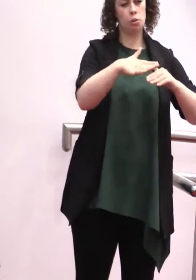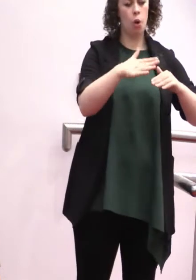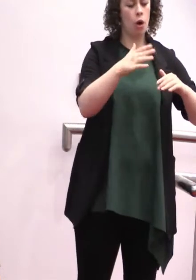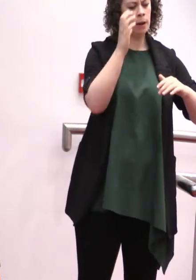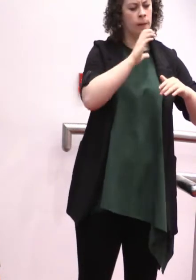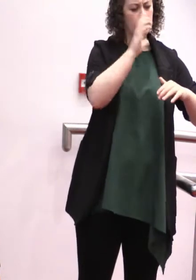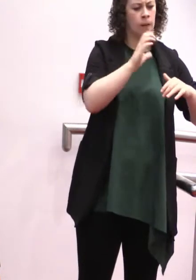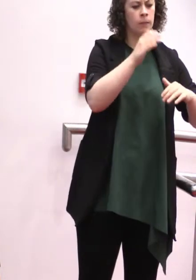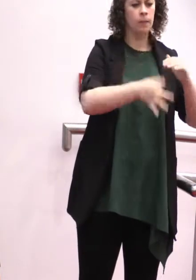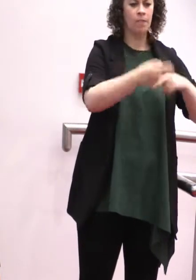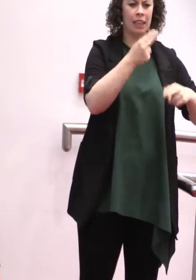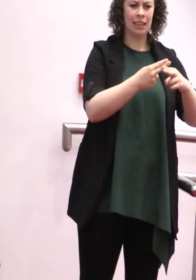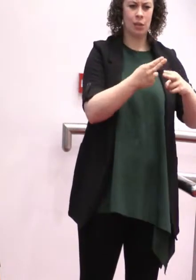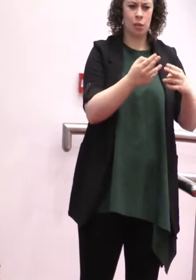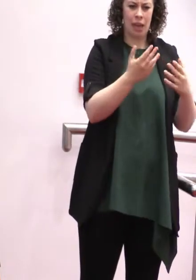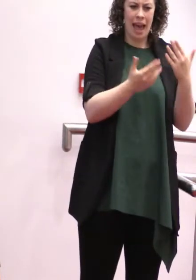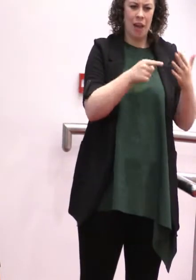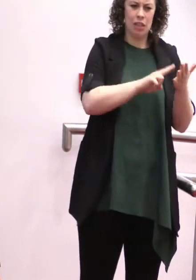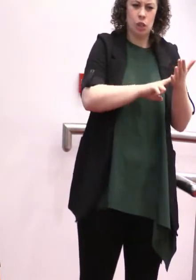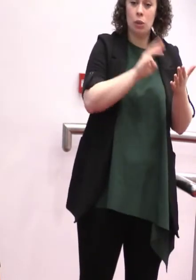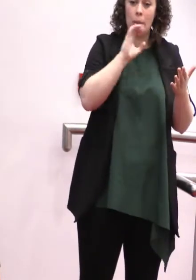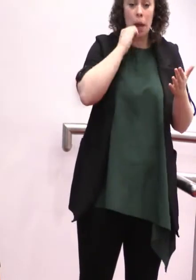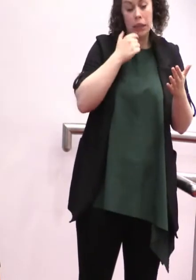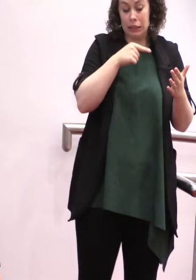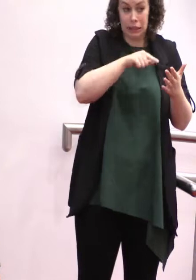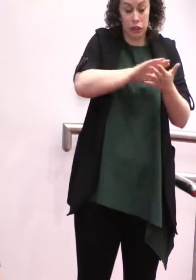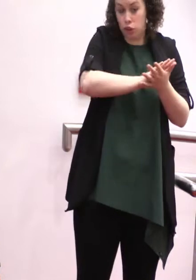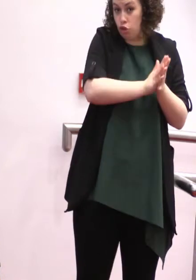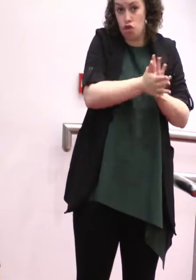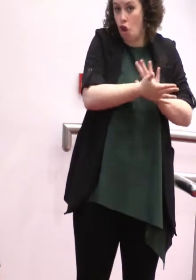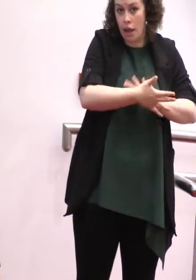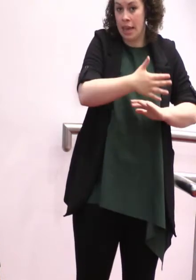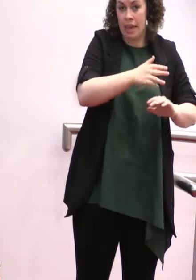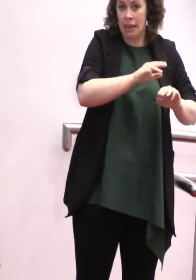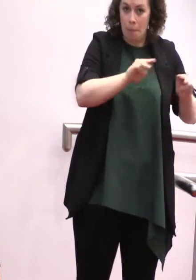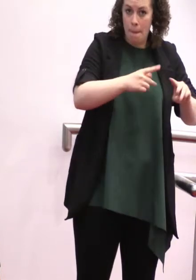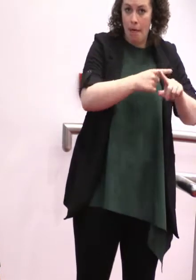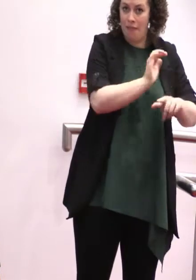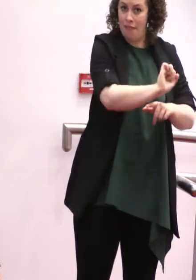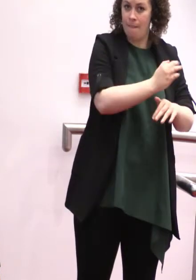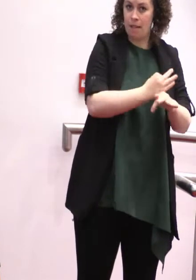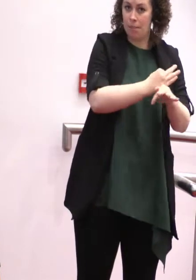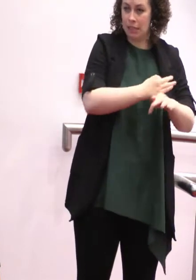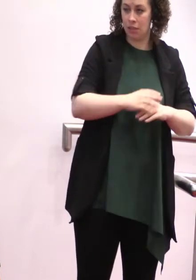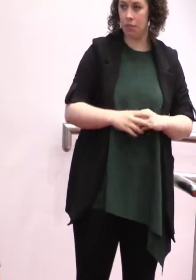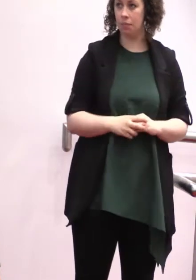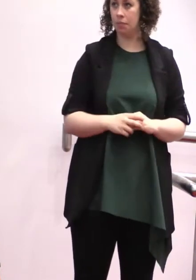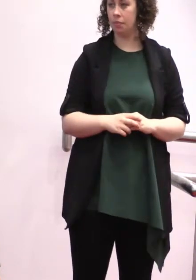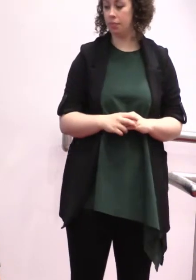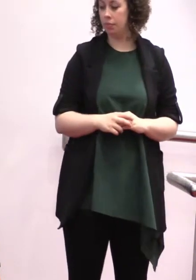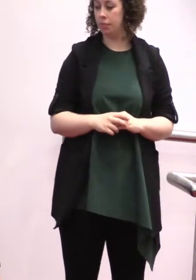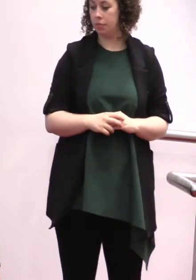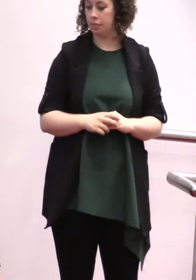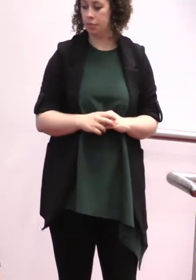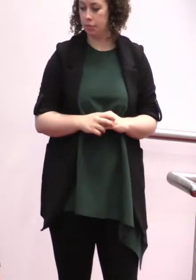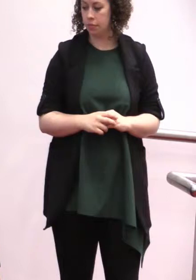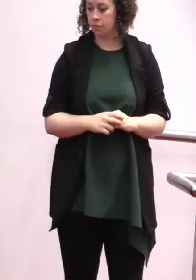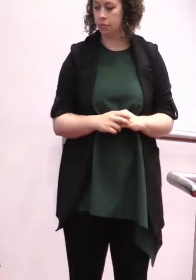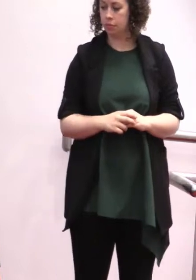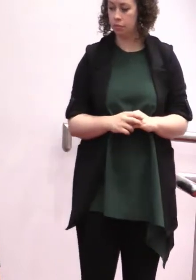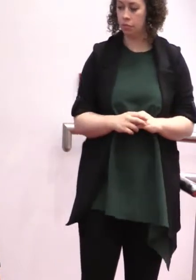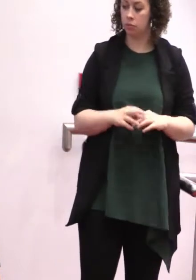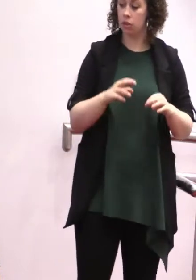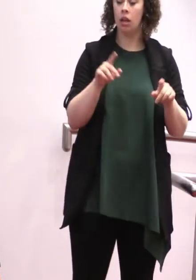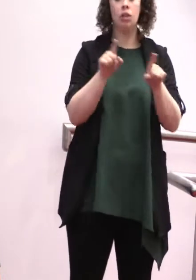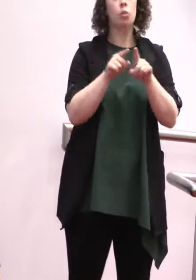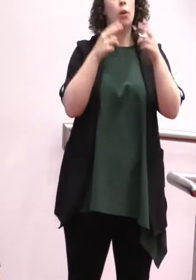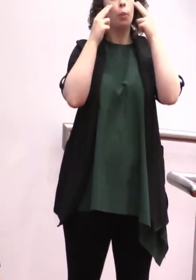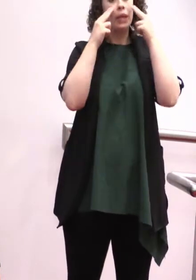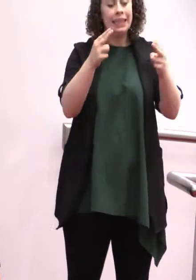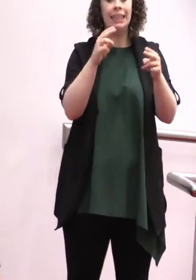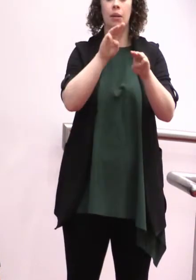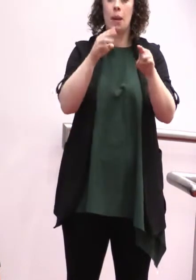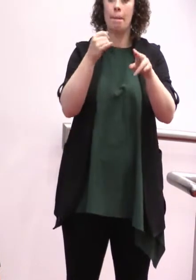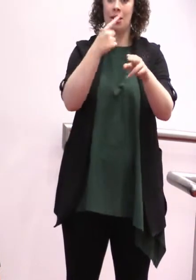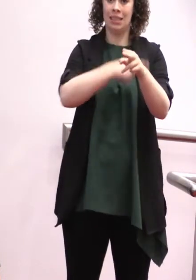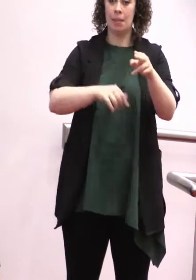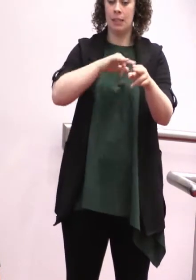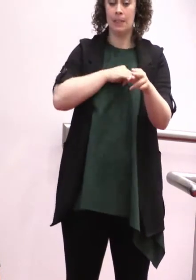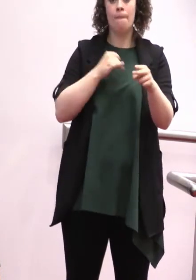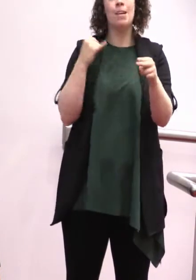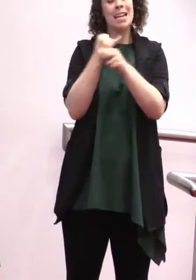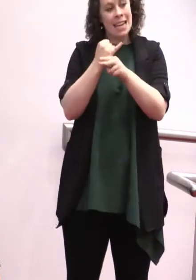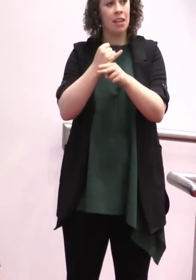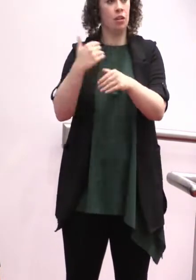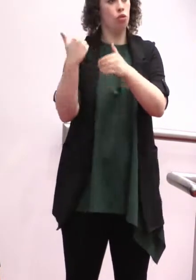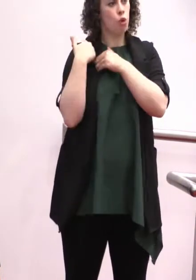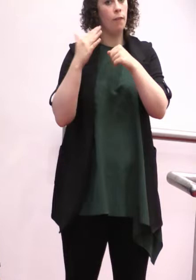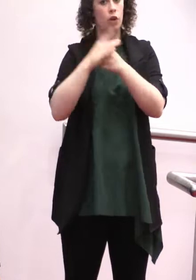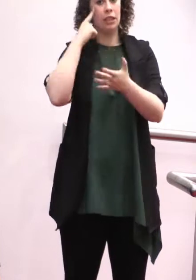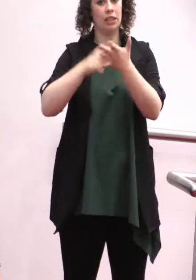Also we need to because I think corruption is literally dangerous.